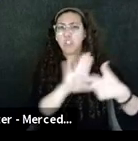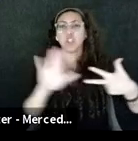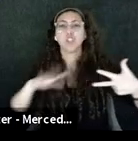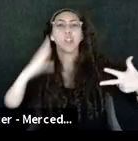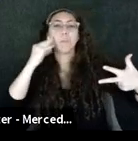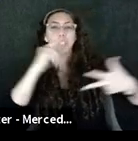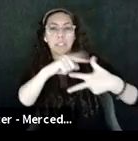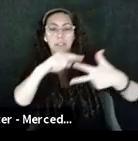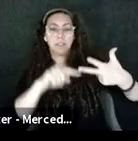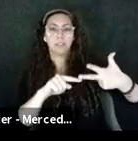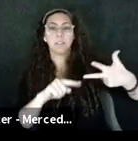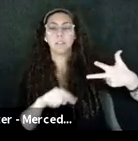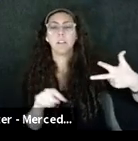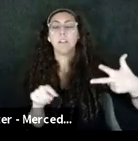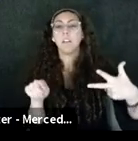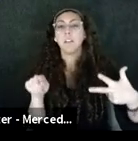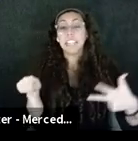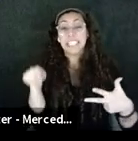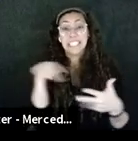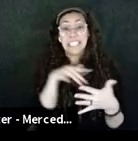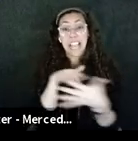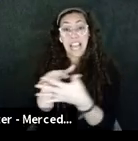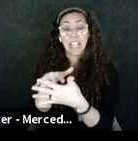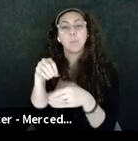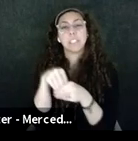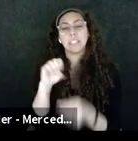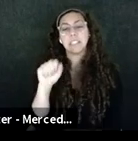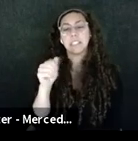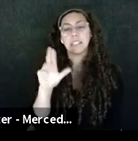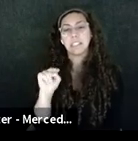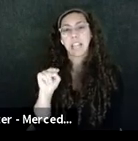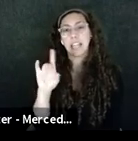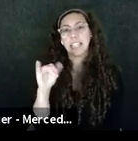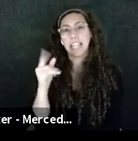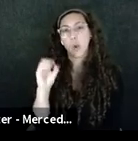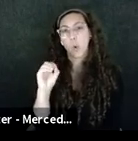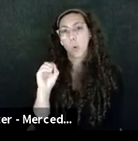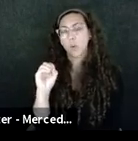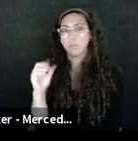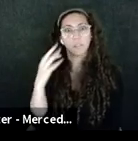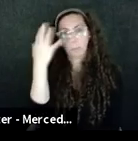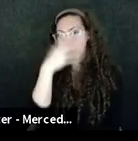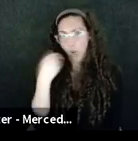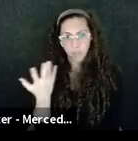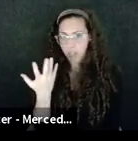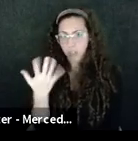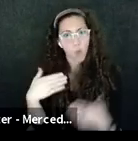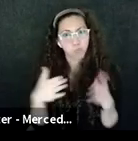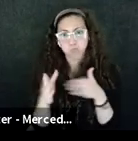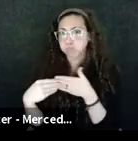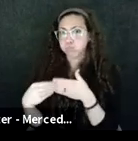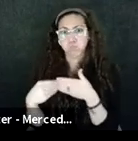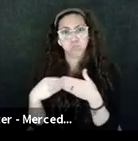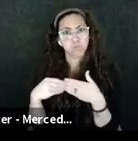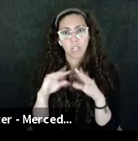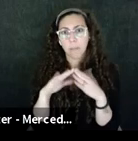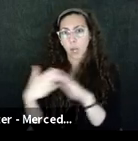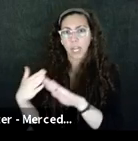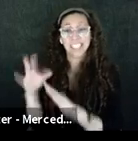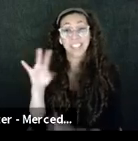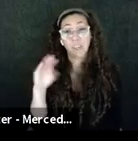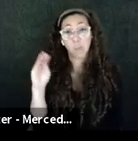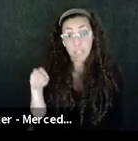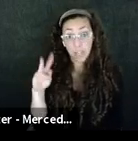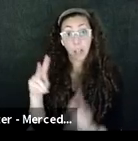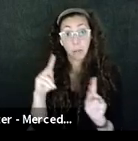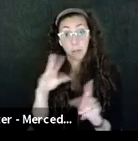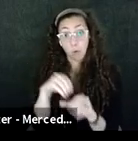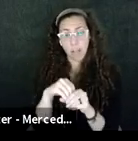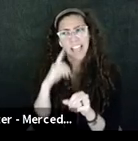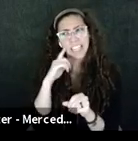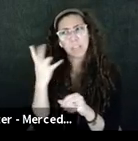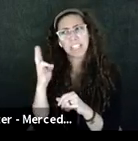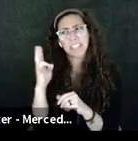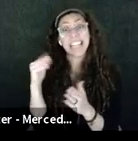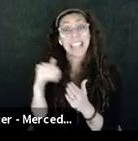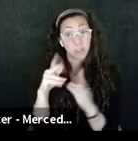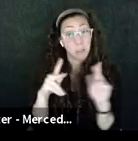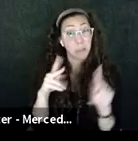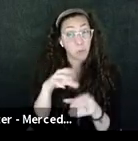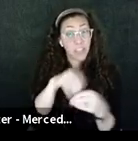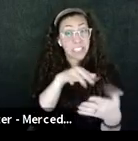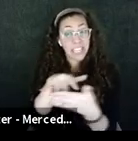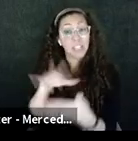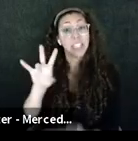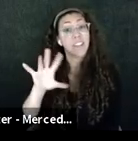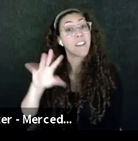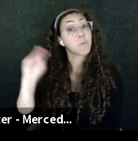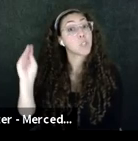Jason Williams: The study was done in San Diego, which is beautiful, very affluent community and the study was done 75% of the people there about 17,000 people in the study about 75% were white